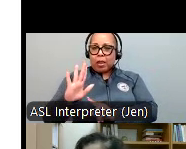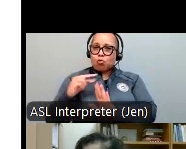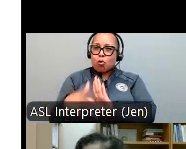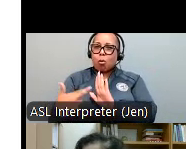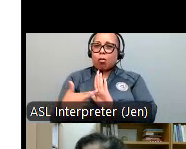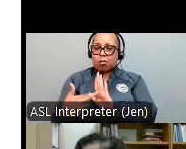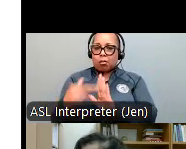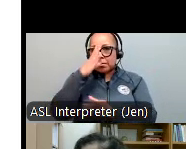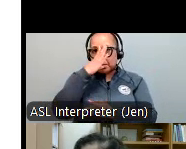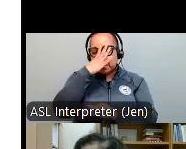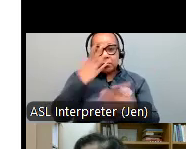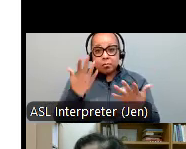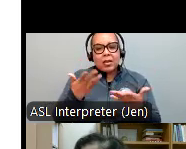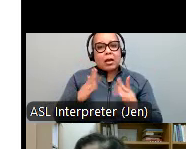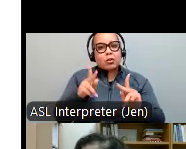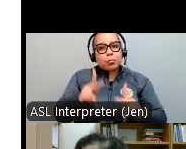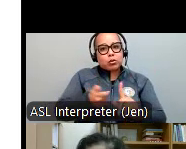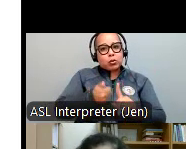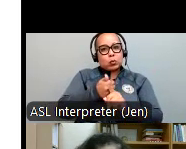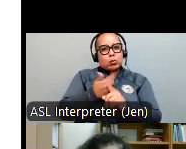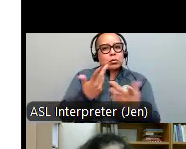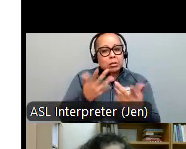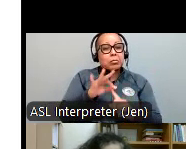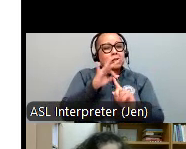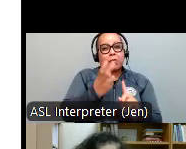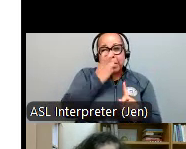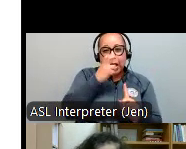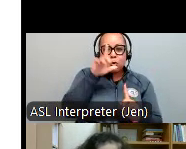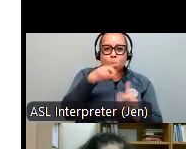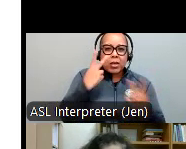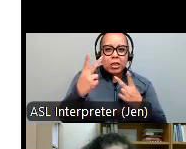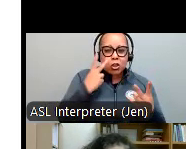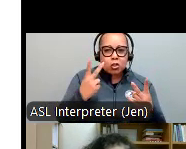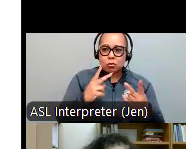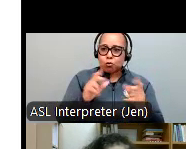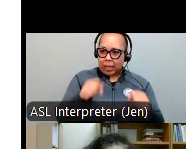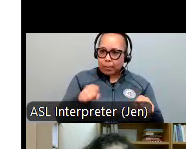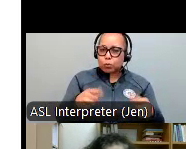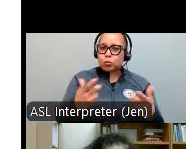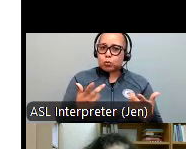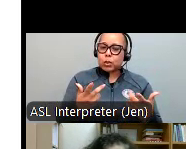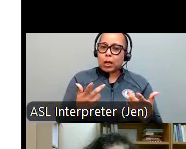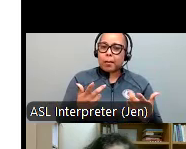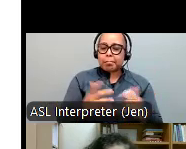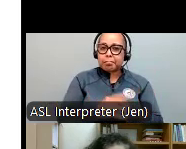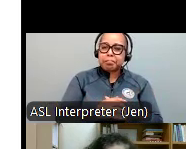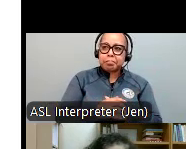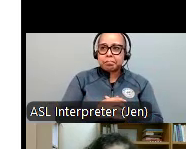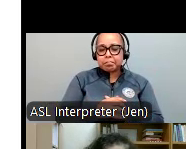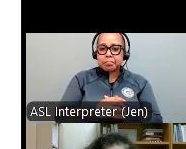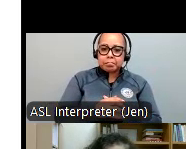This allows someone, especially someone who's blind or low vision, to be able to place that